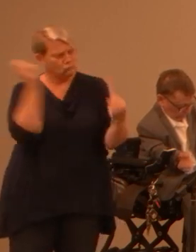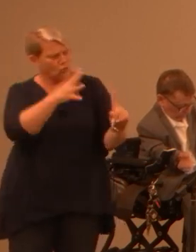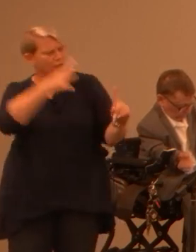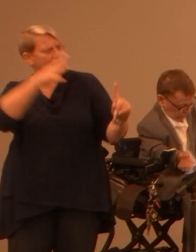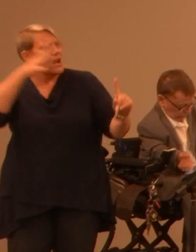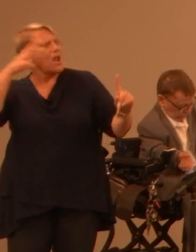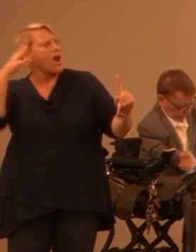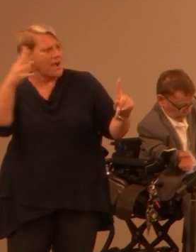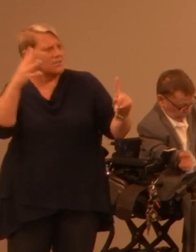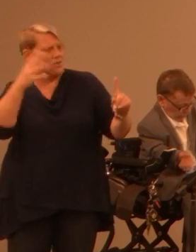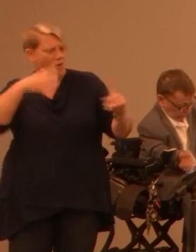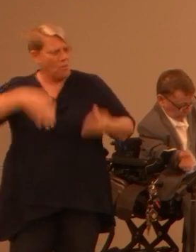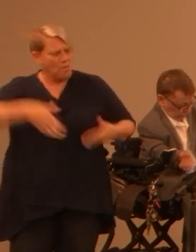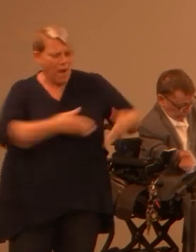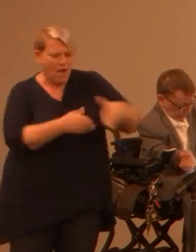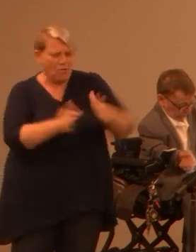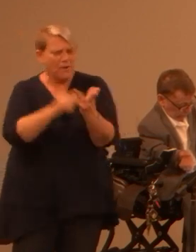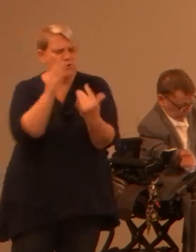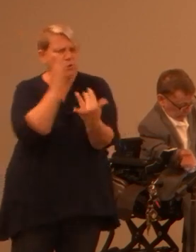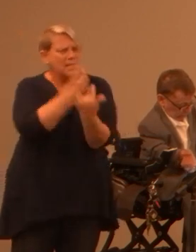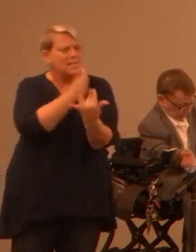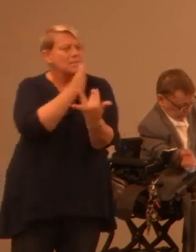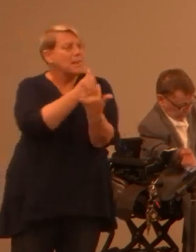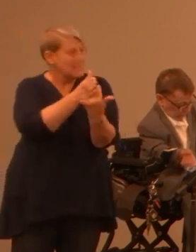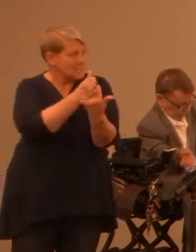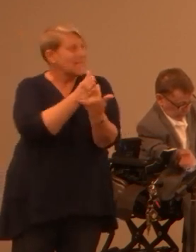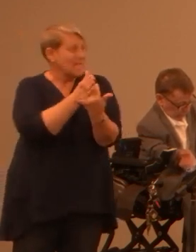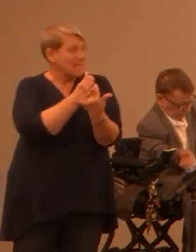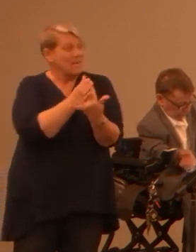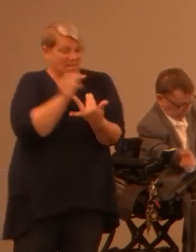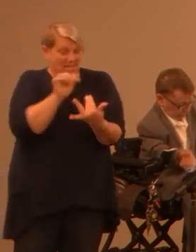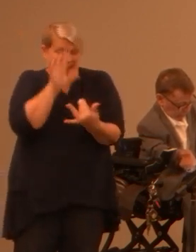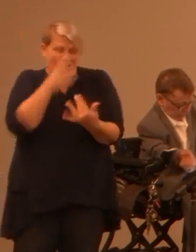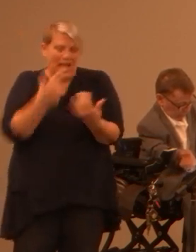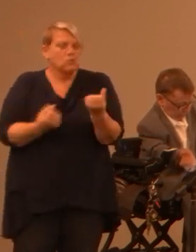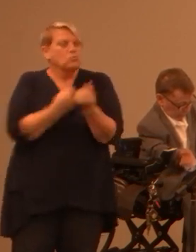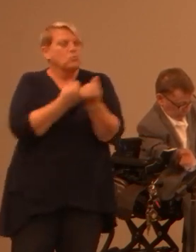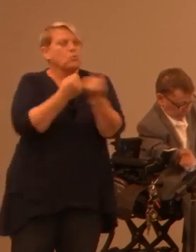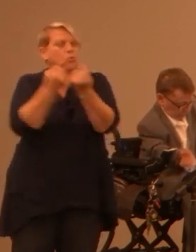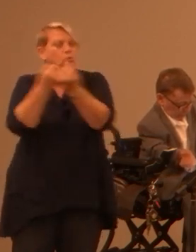pathway to accessibility that we can support others to come along